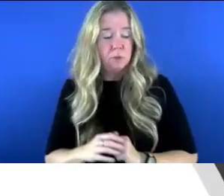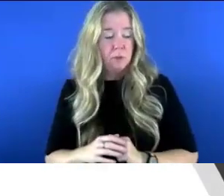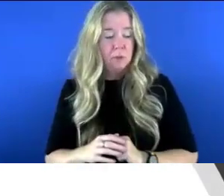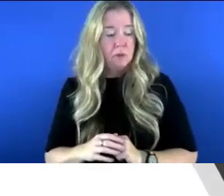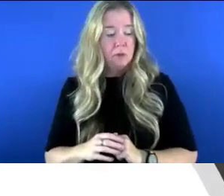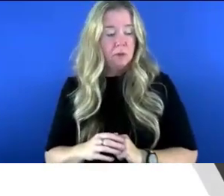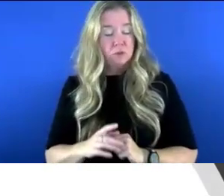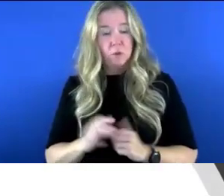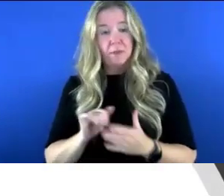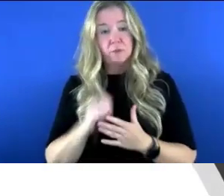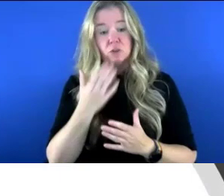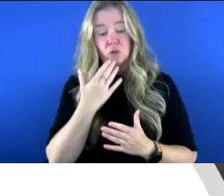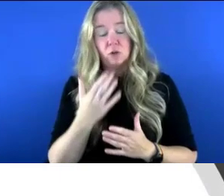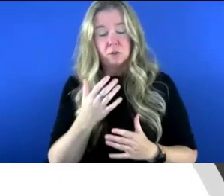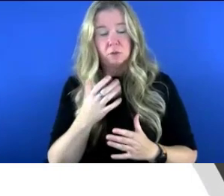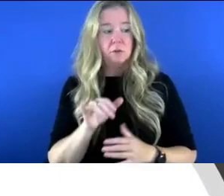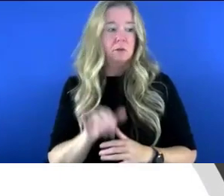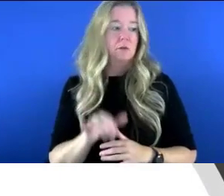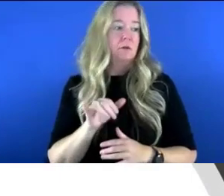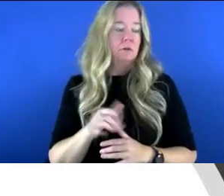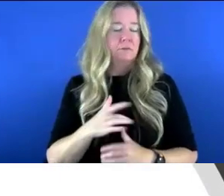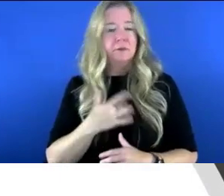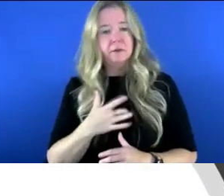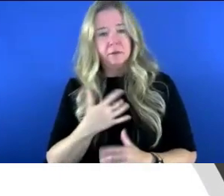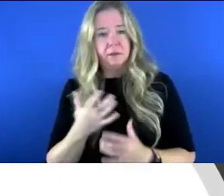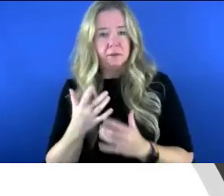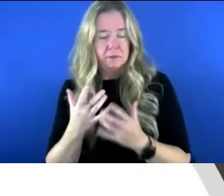So it was a good eye opening, even as a panelist.